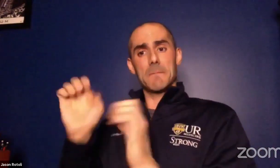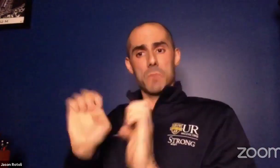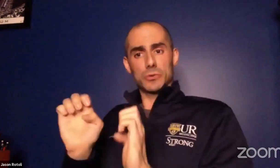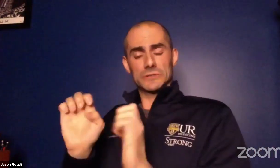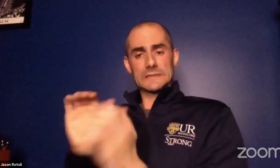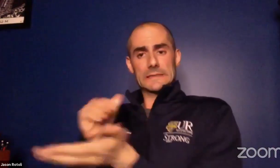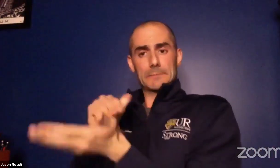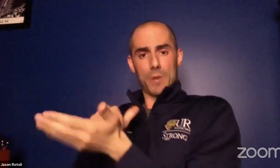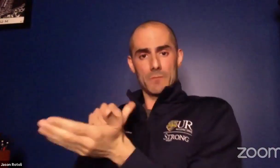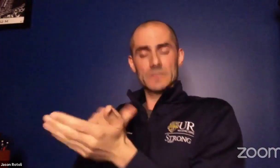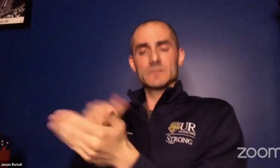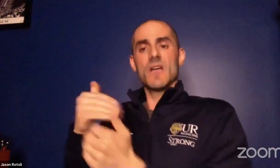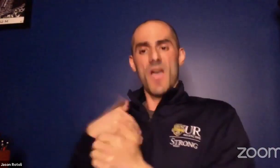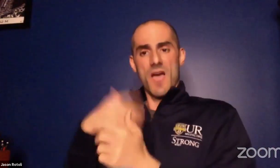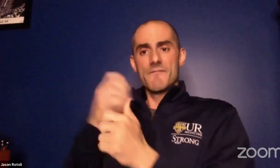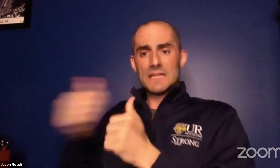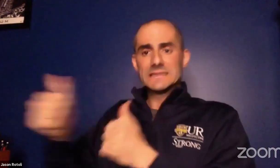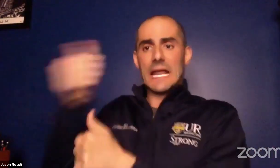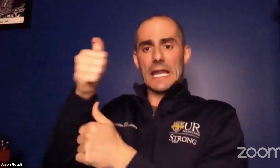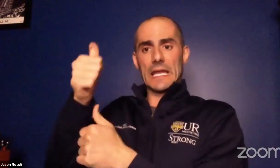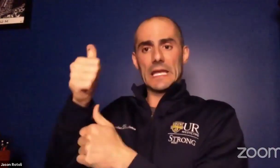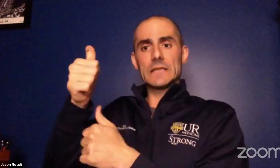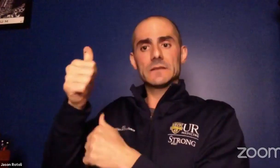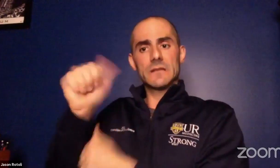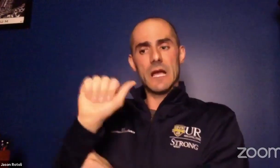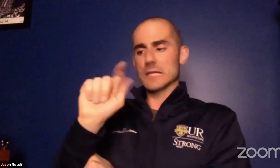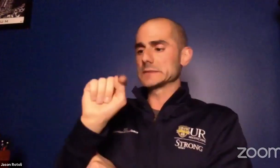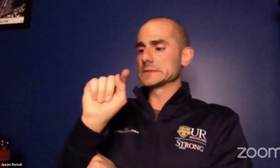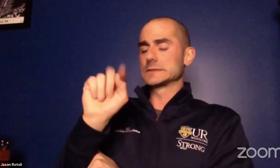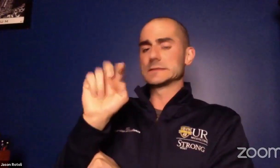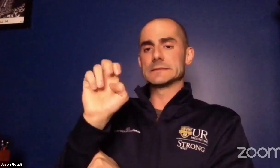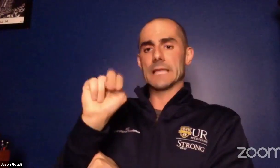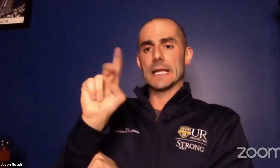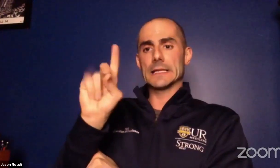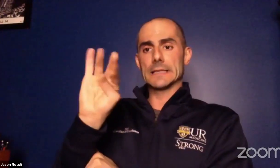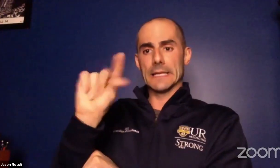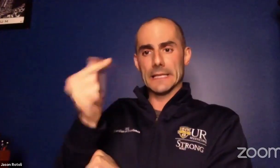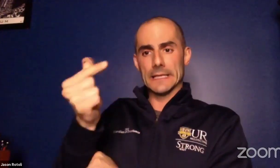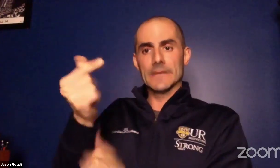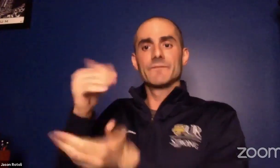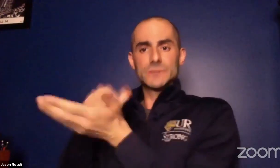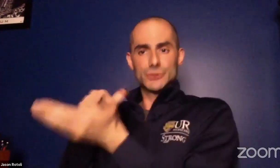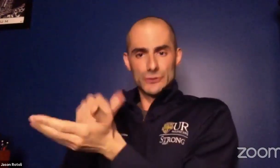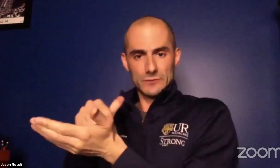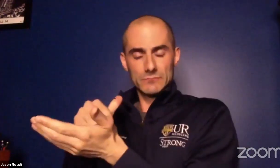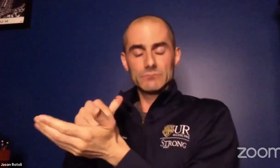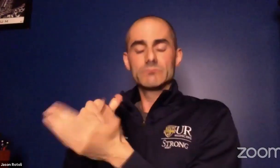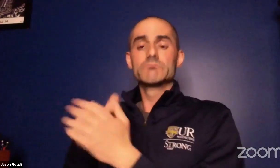issues. It could be a doctor who's retired and practiced a long